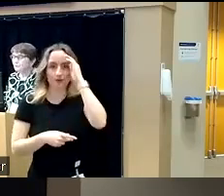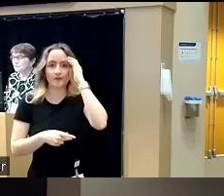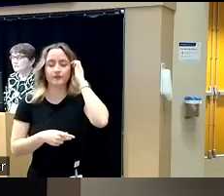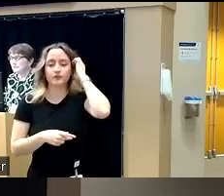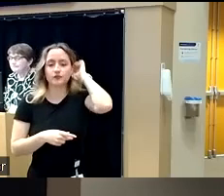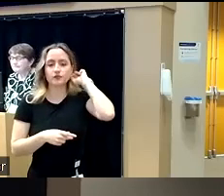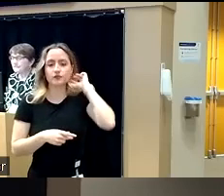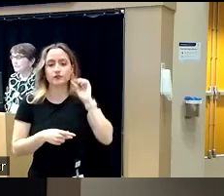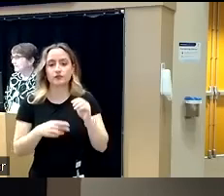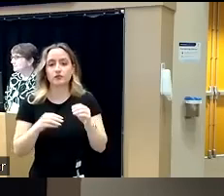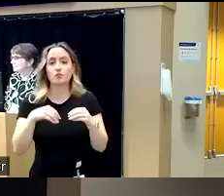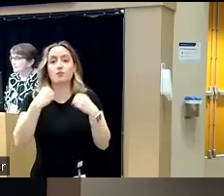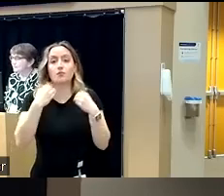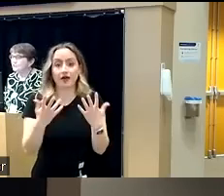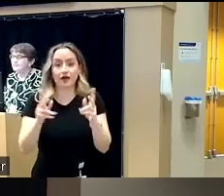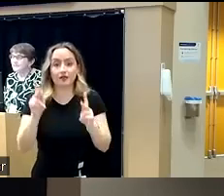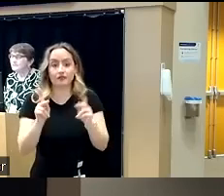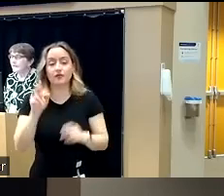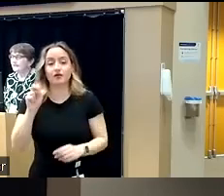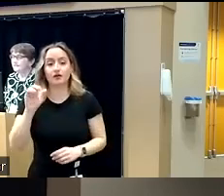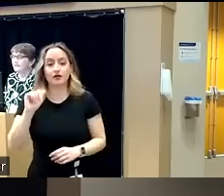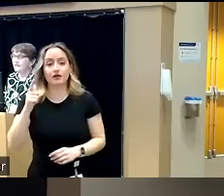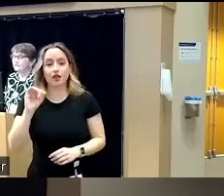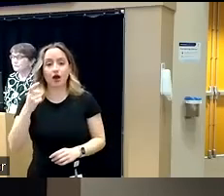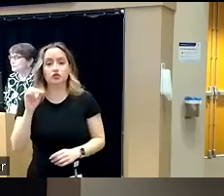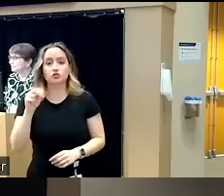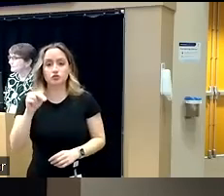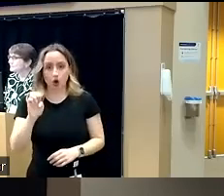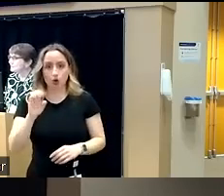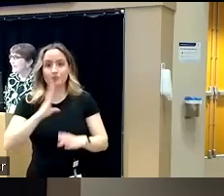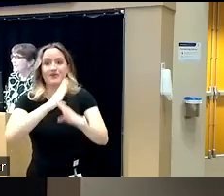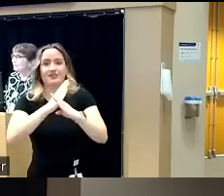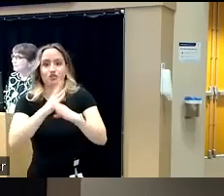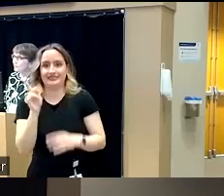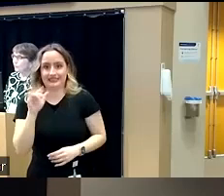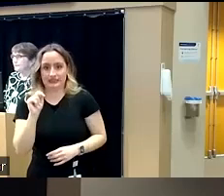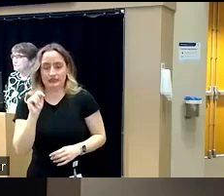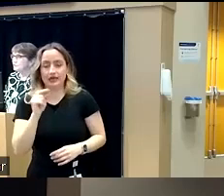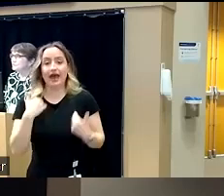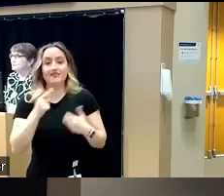um actual naloxone prevention kits that contained actual syringes we brought oranges